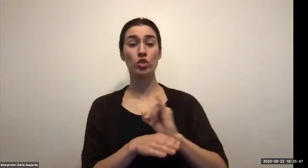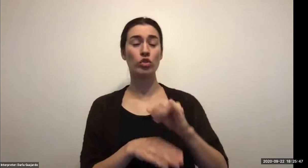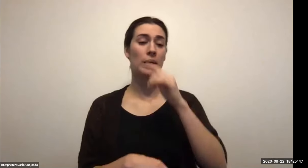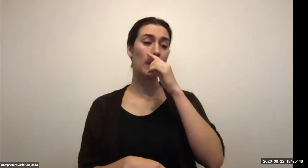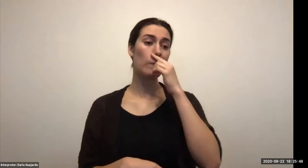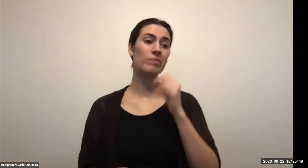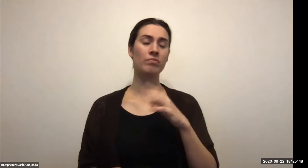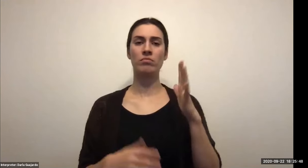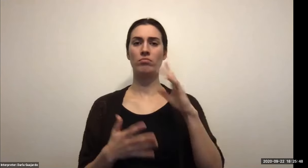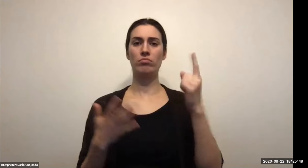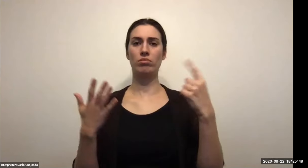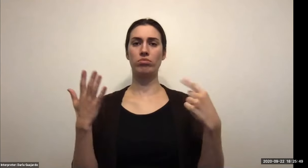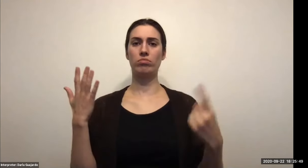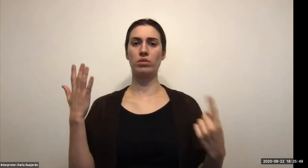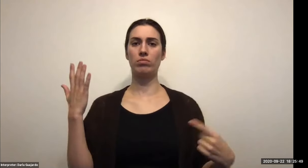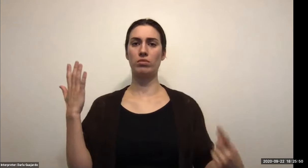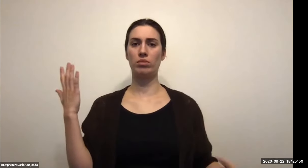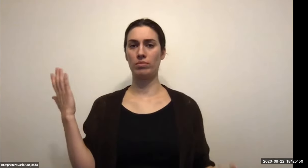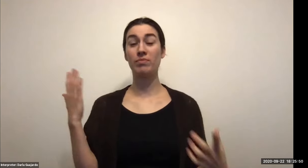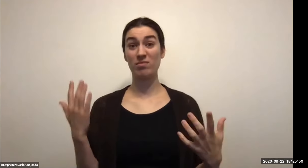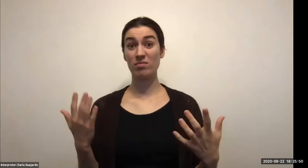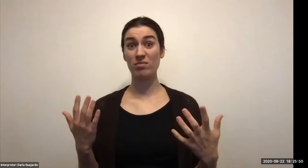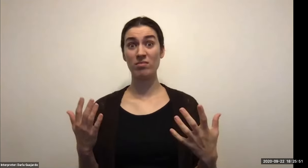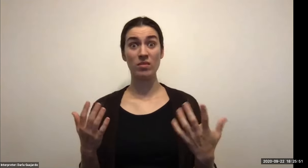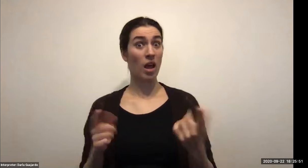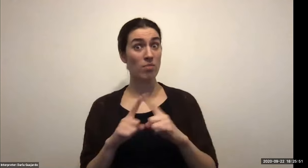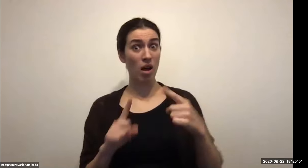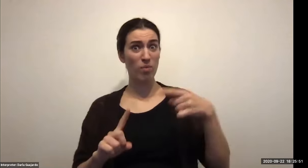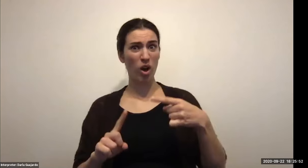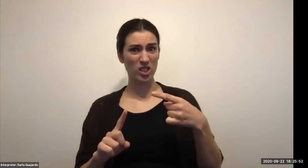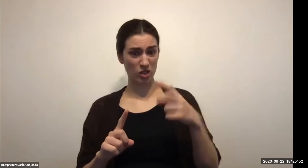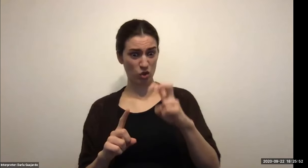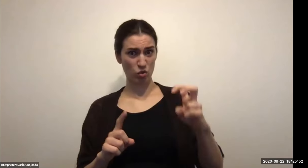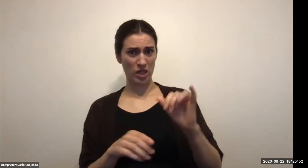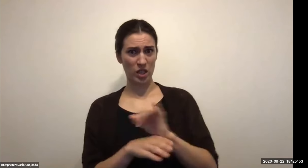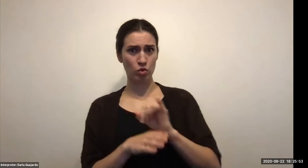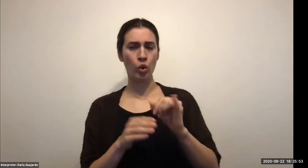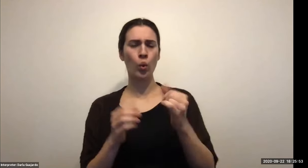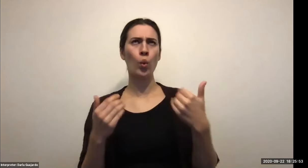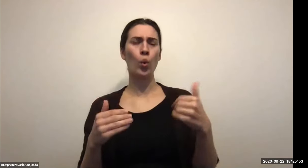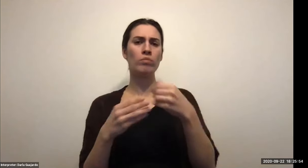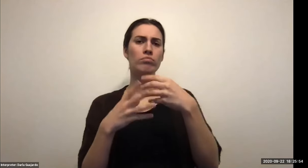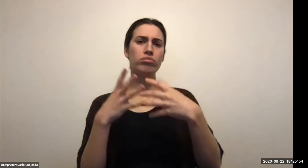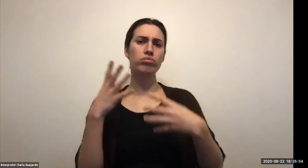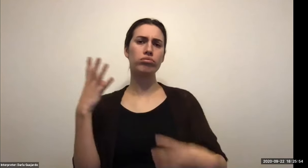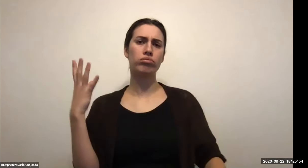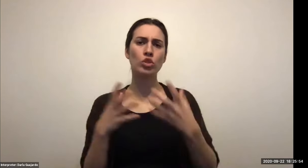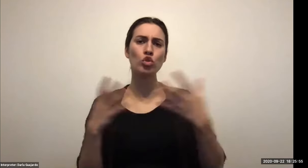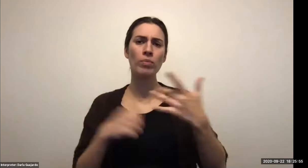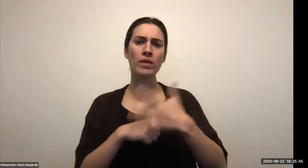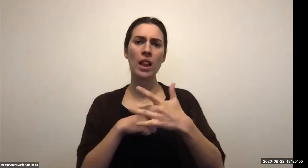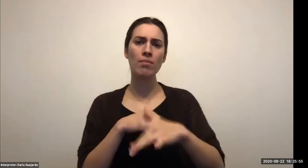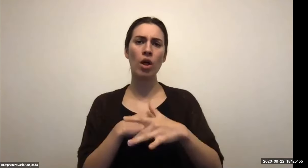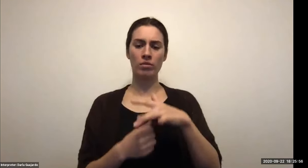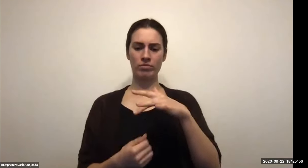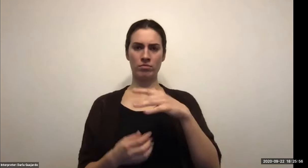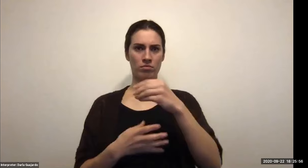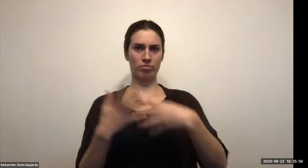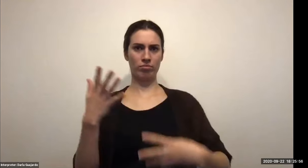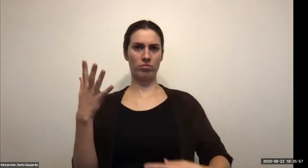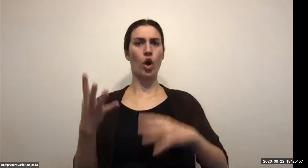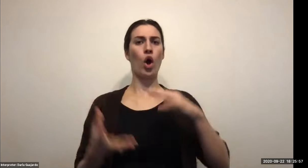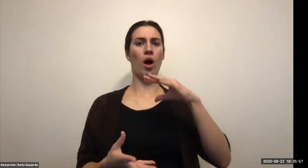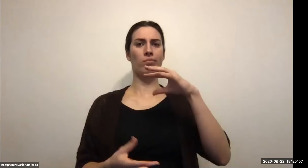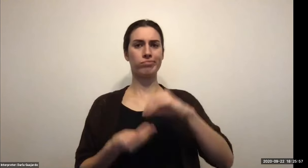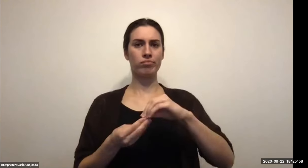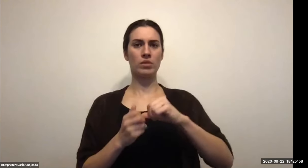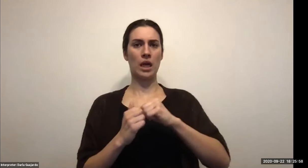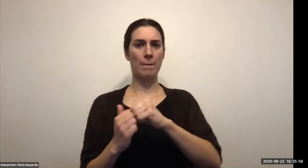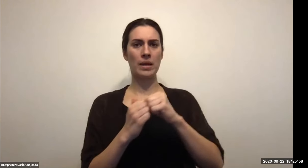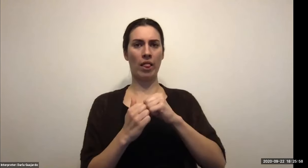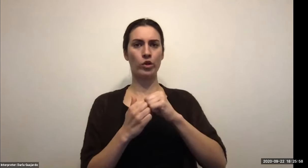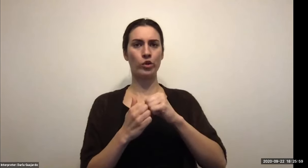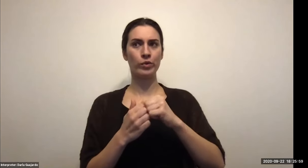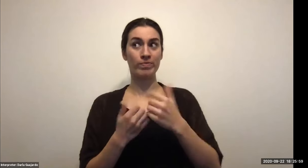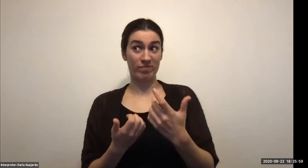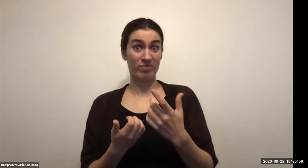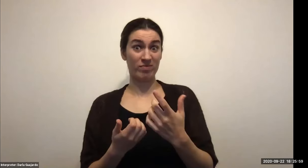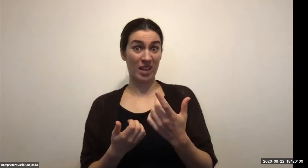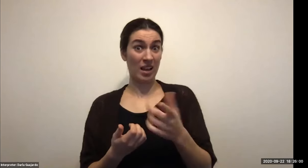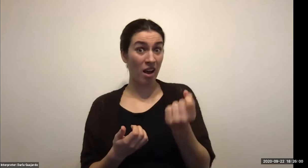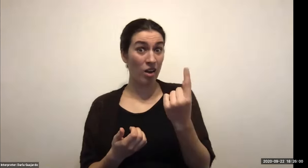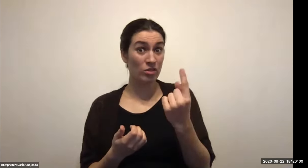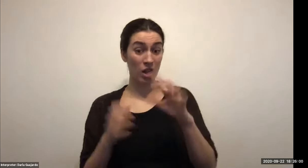Keith Wolling: Things like that but but i think that's just one thing to say that what our world has to offer is quite unique and travel and tourism is a driver in the hospitality industry is a big driver in the world, no less than the United States.